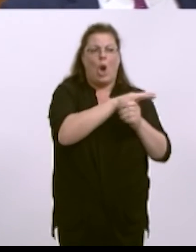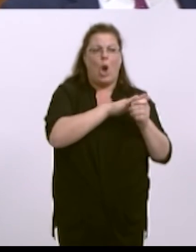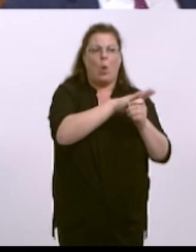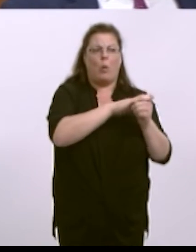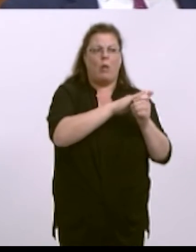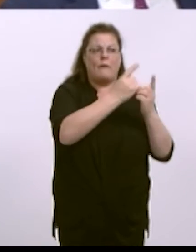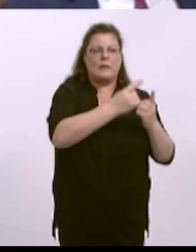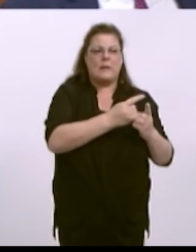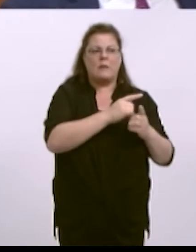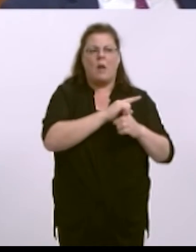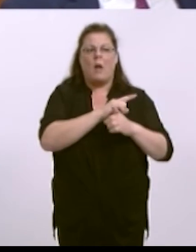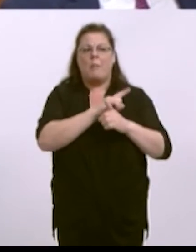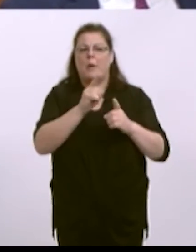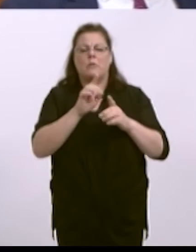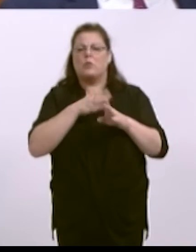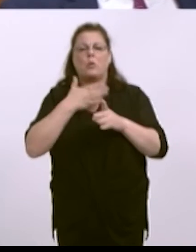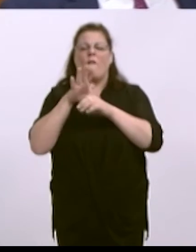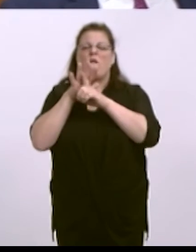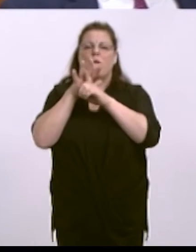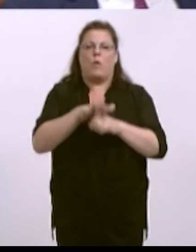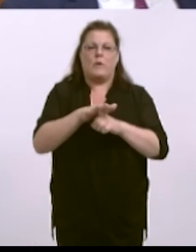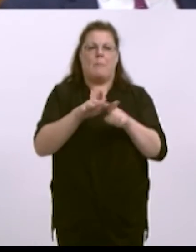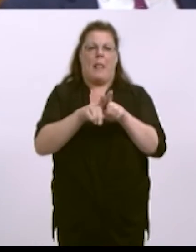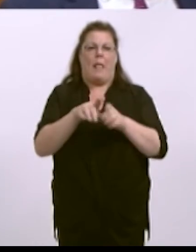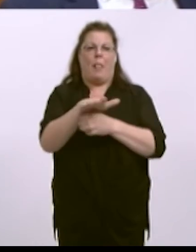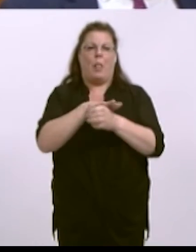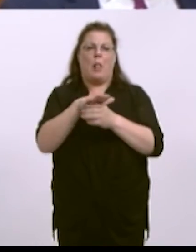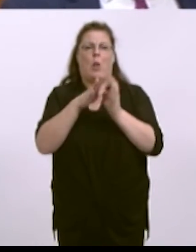Act. We prefer to take a voluntary approach, and we see good examples of that happening